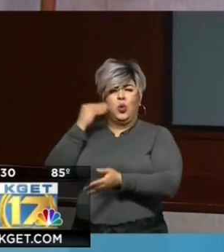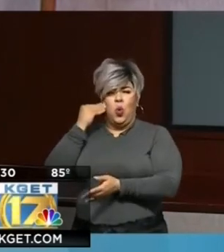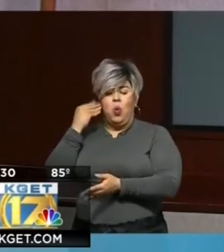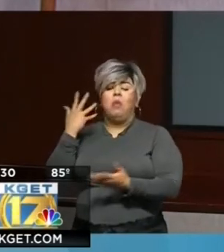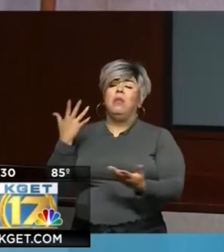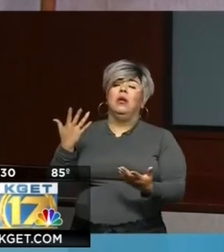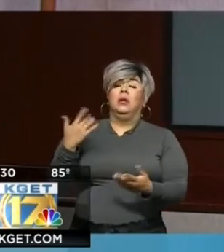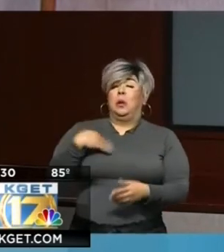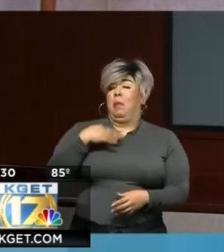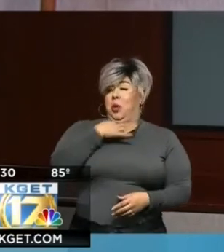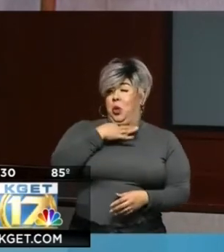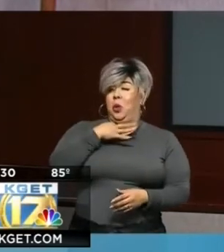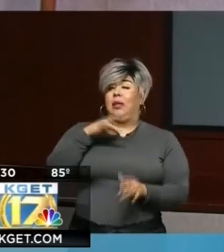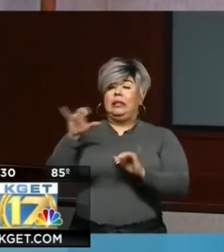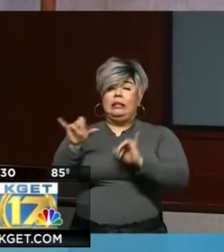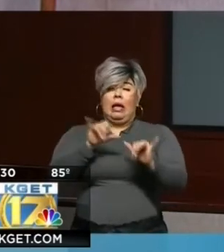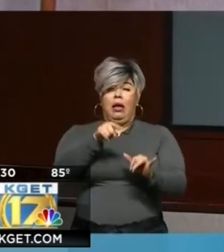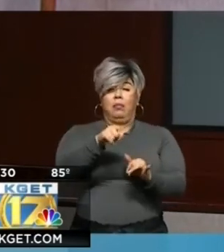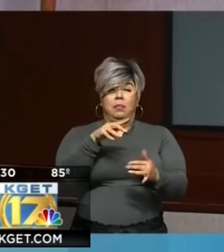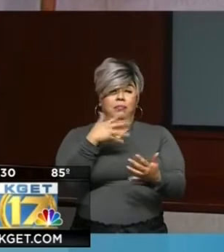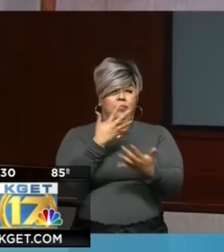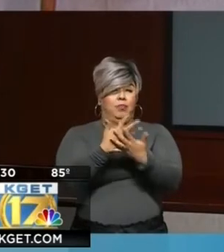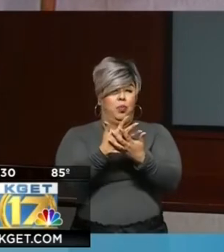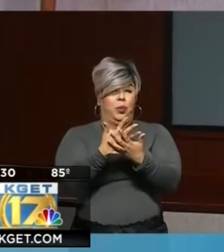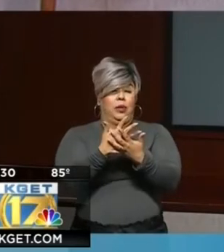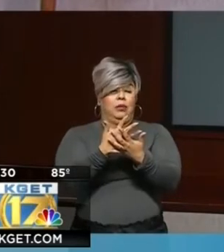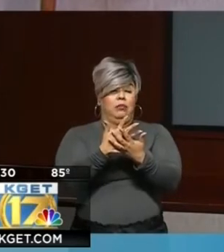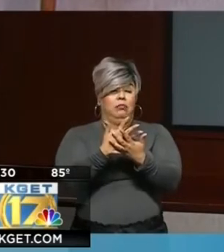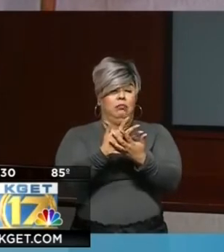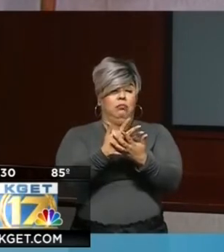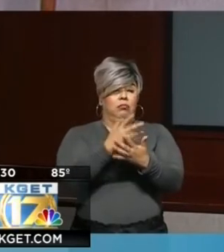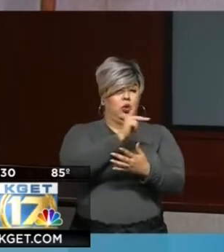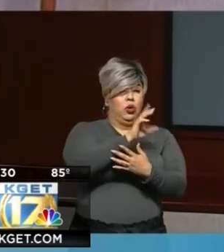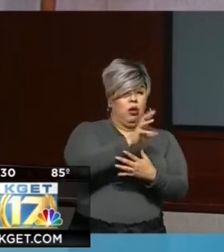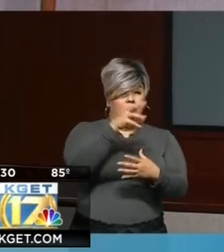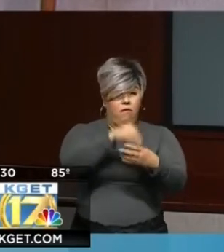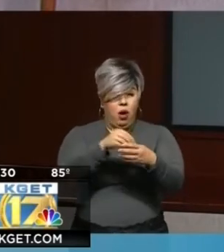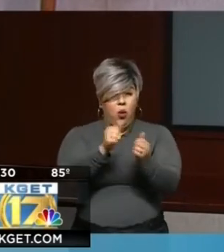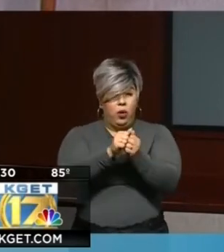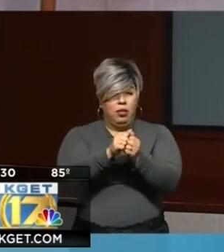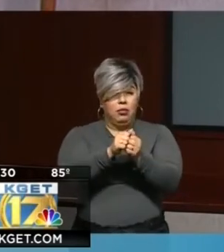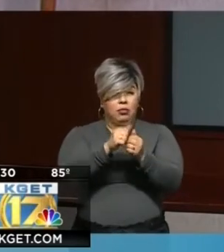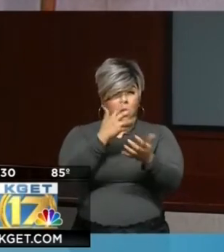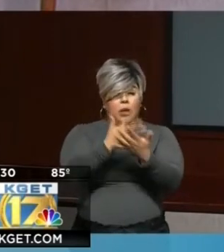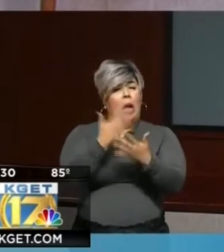THE SKILLED NURSING FACILITIES. I AM WONDERING DOES THE COUNTY PUBLIC HEALTH DEPARTMENT HAVE ANY INVOLVEMENT WITH THE STATE